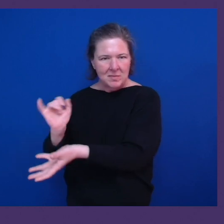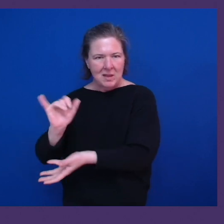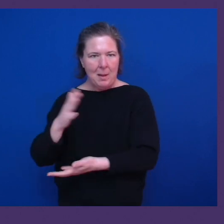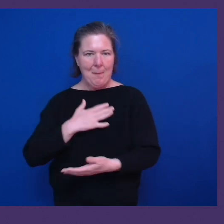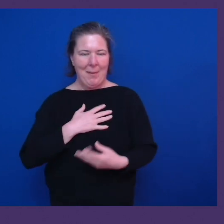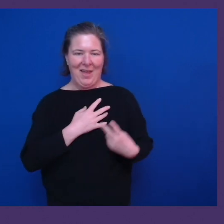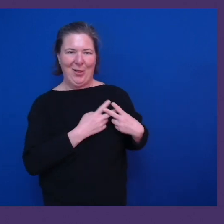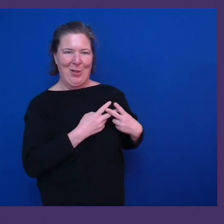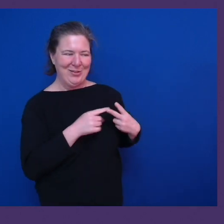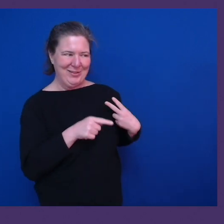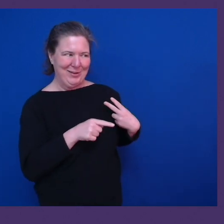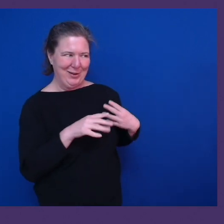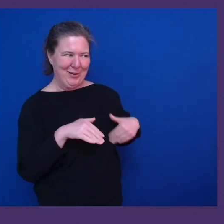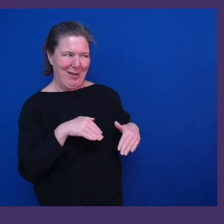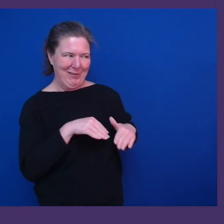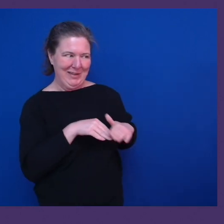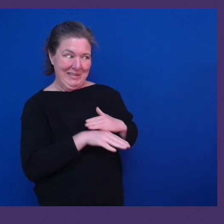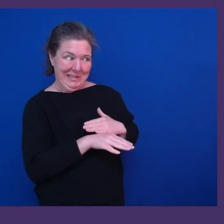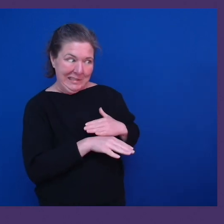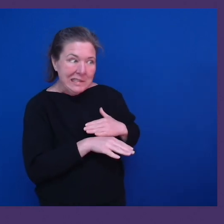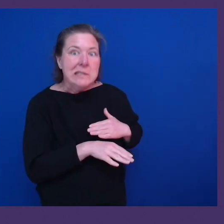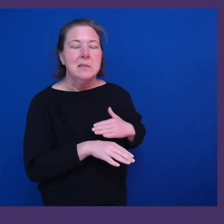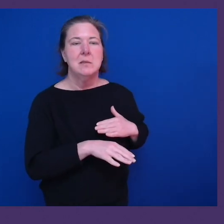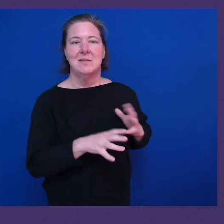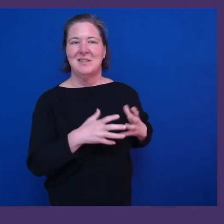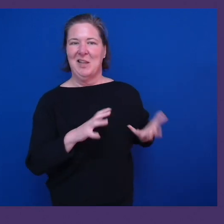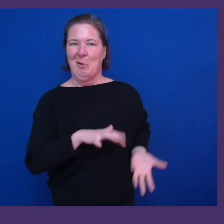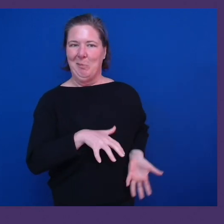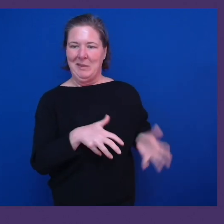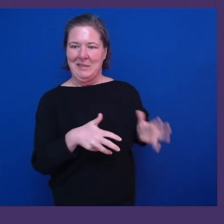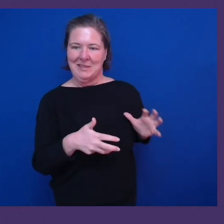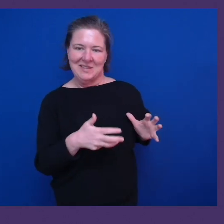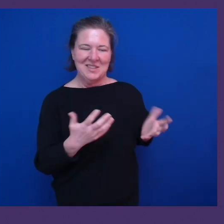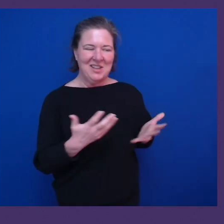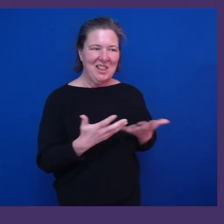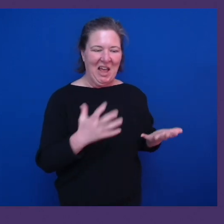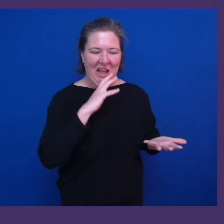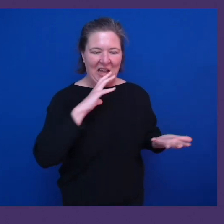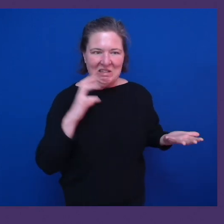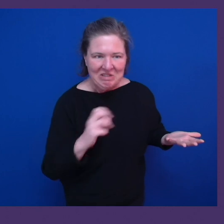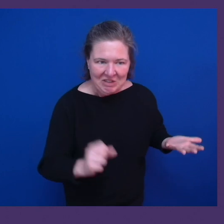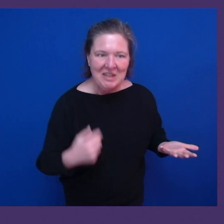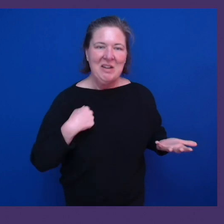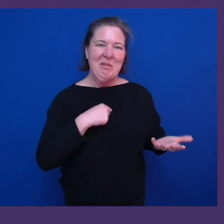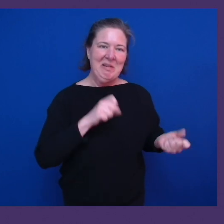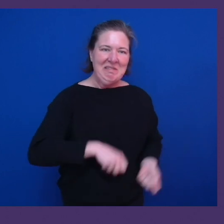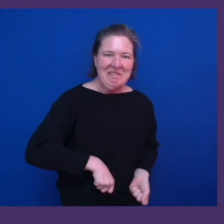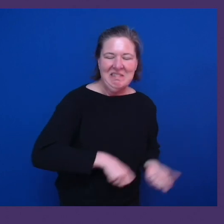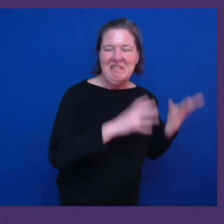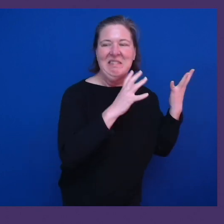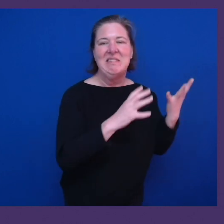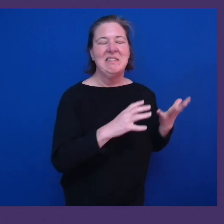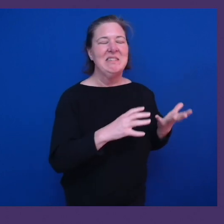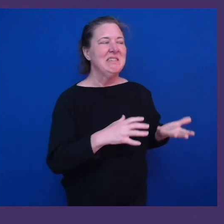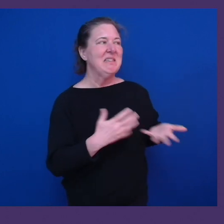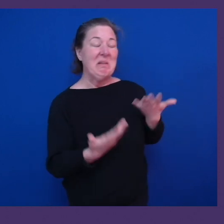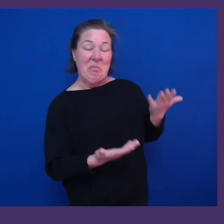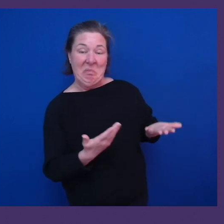of mess and there's a lot of things that might be outdated or that we need to get rid of. And even maybe something that, you know, we shouldn't have in there in the first place.